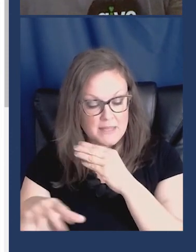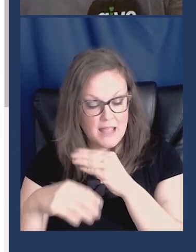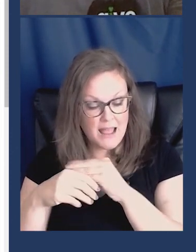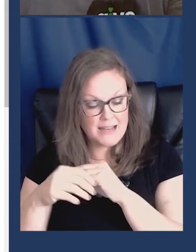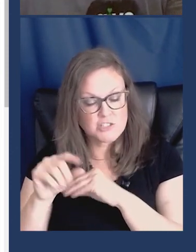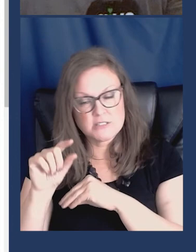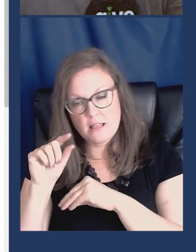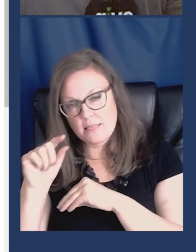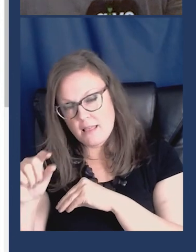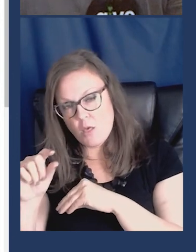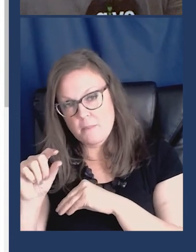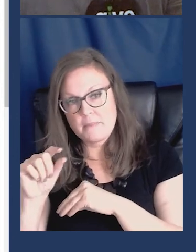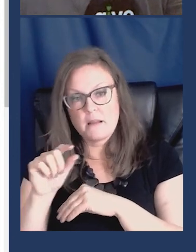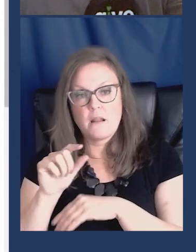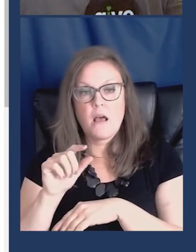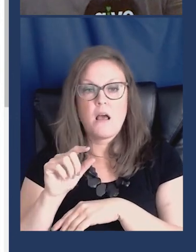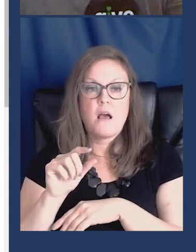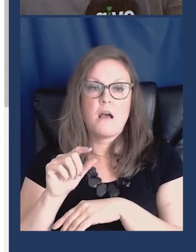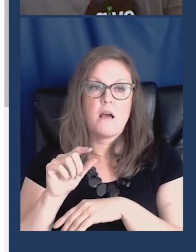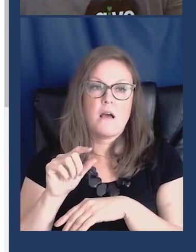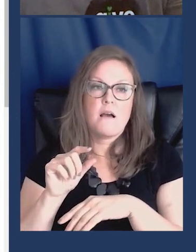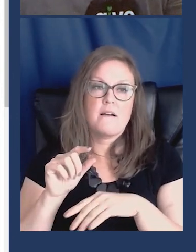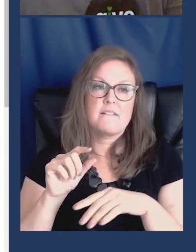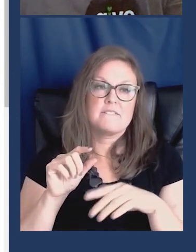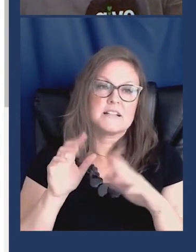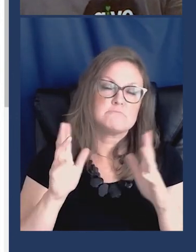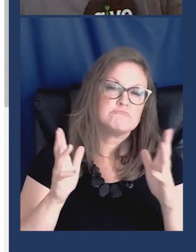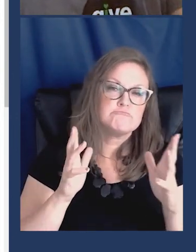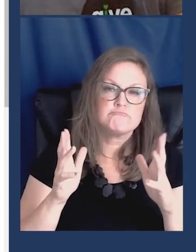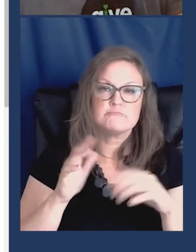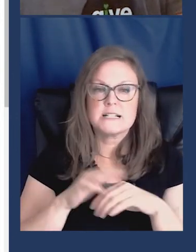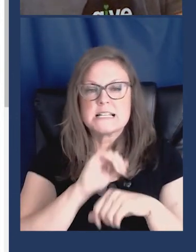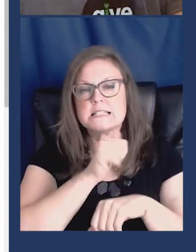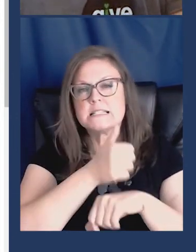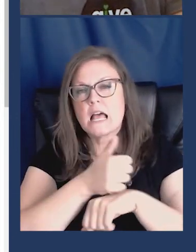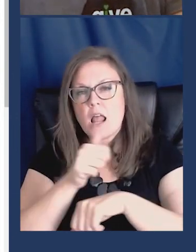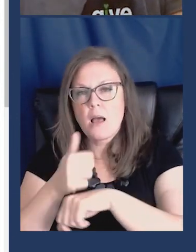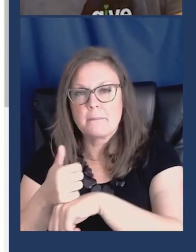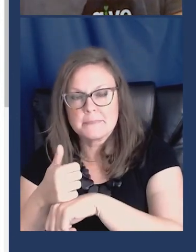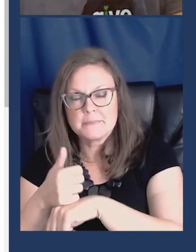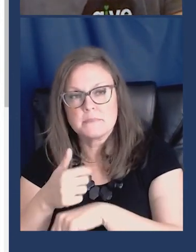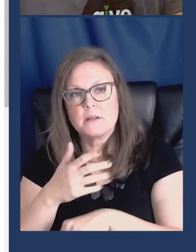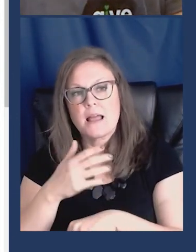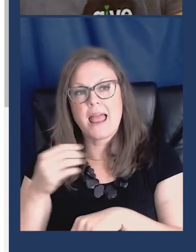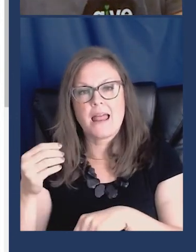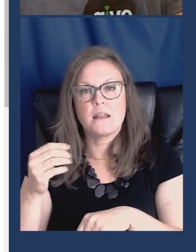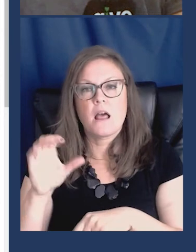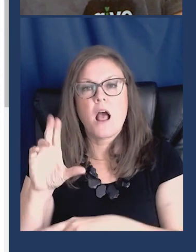to the game, telemetry or what we talk about it as just custom playstream events.